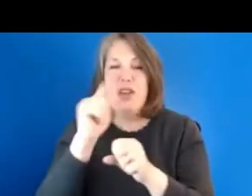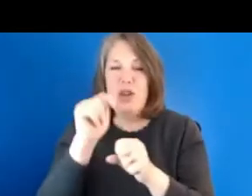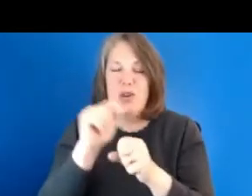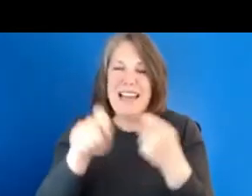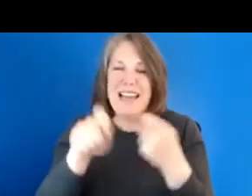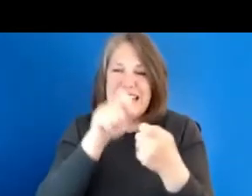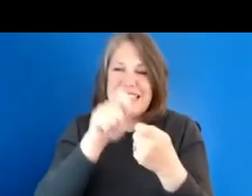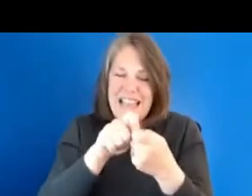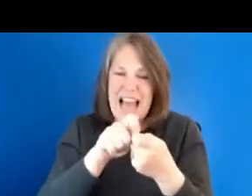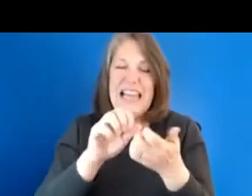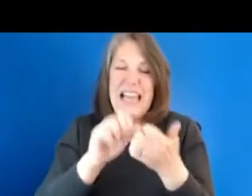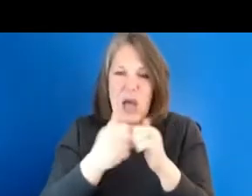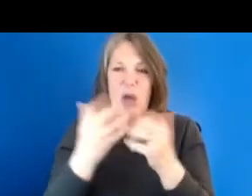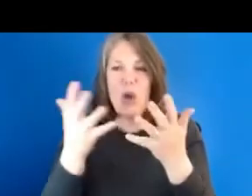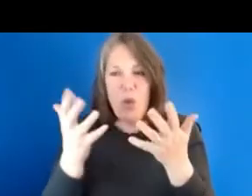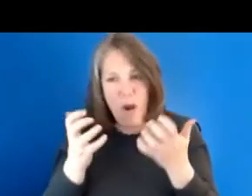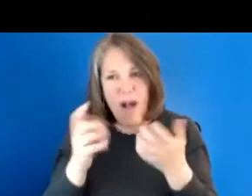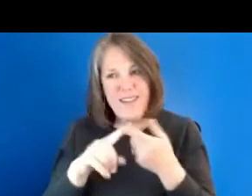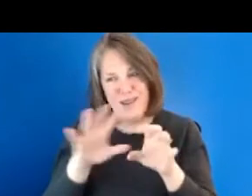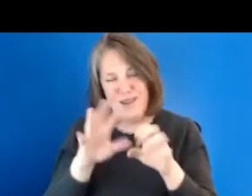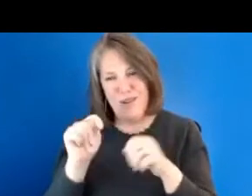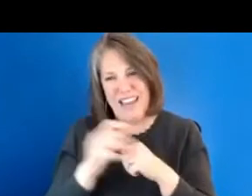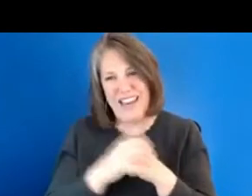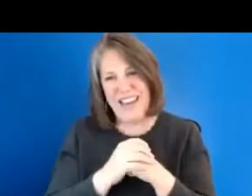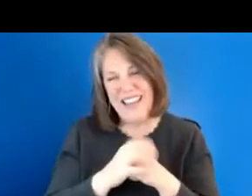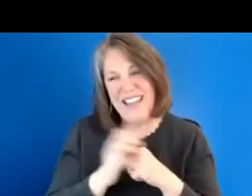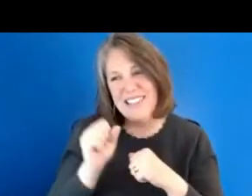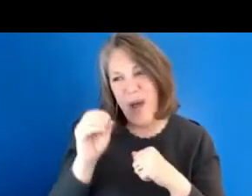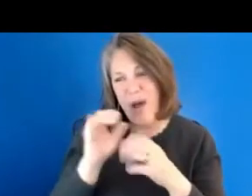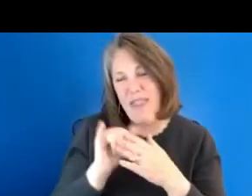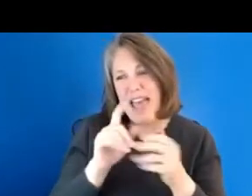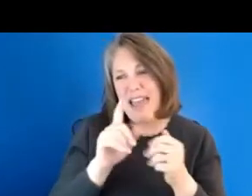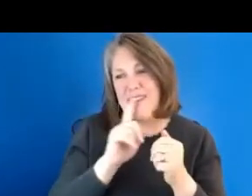that you want to do it 17:02:41 , so that it gives you additional